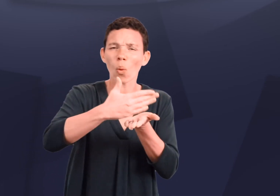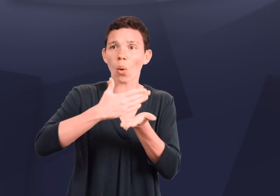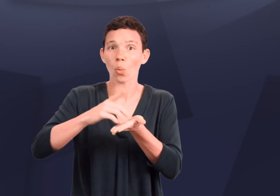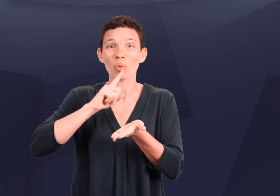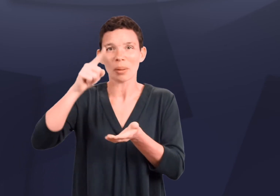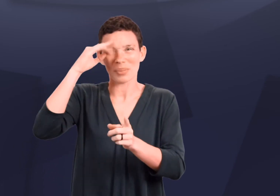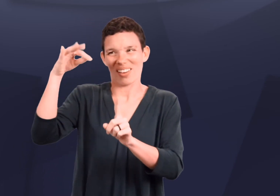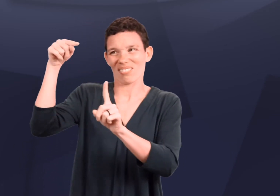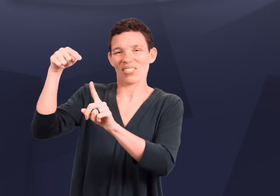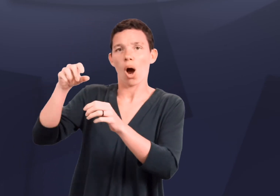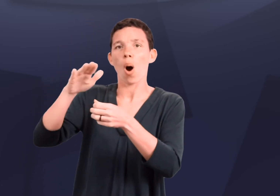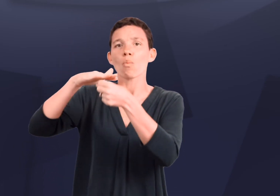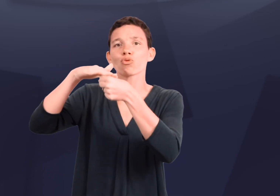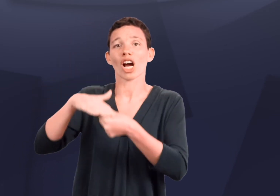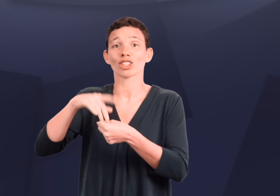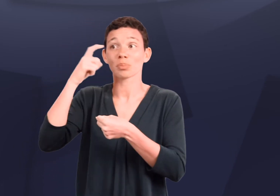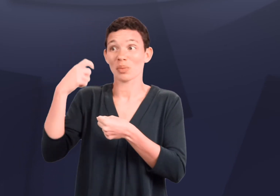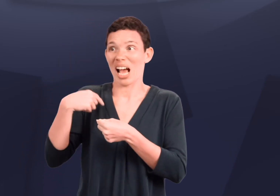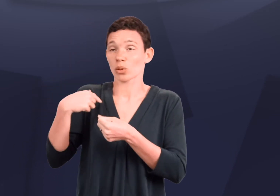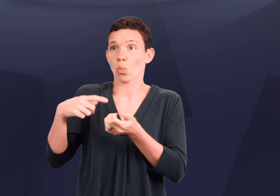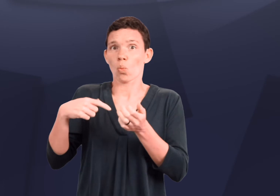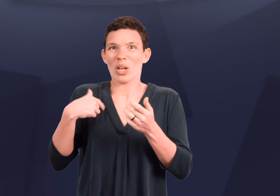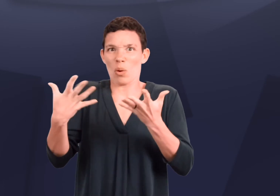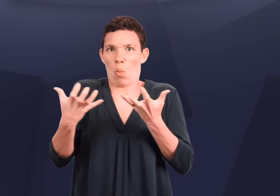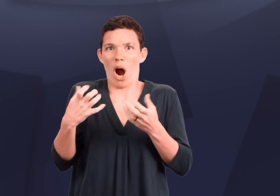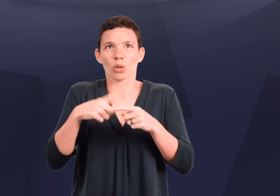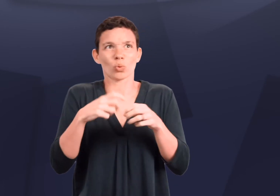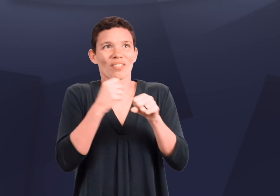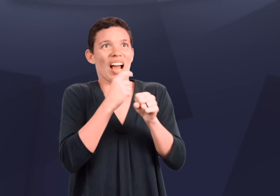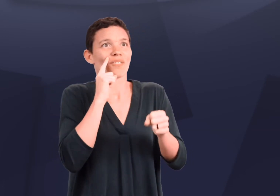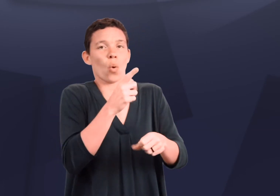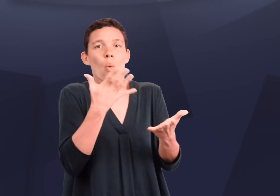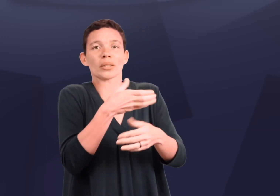AAPI, and marginalization and targeting of trans people.